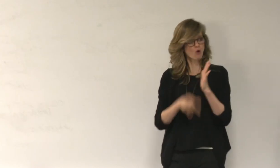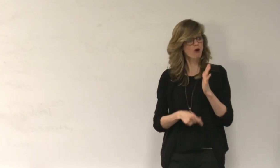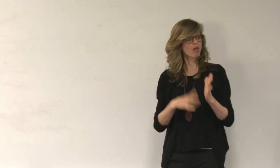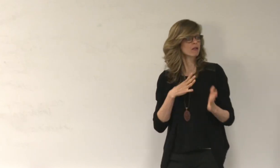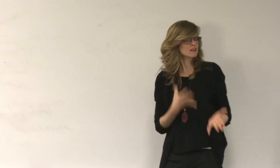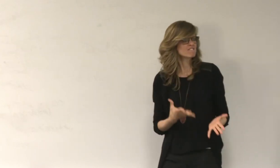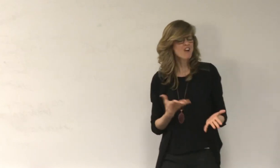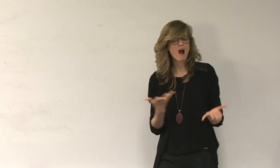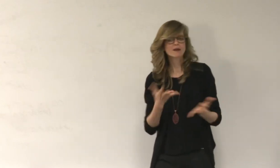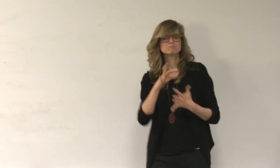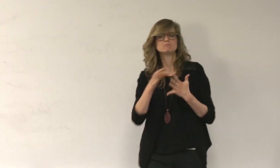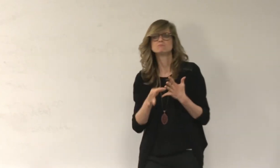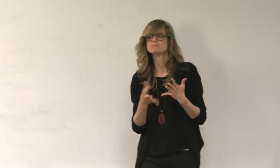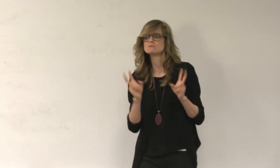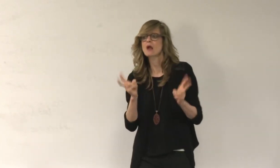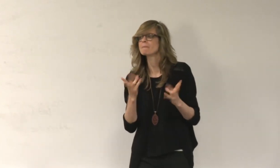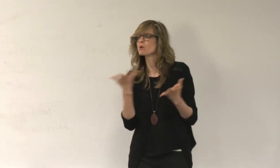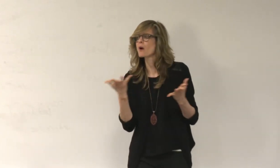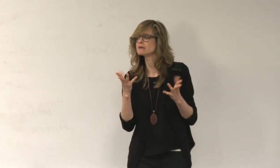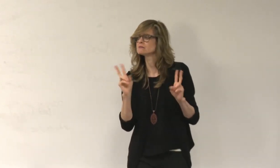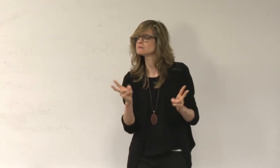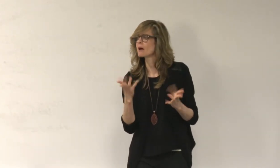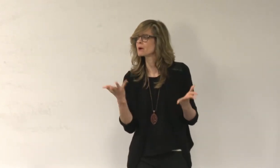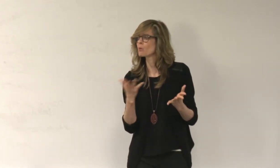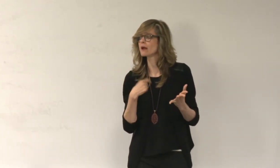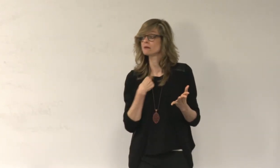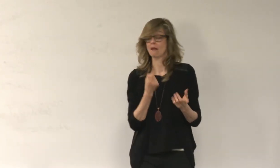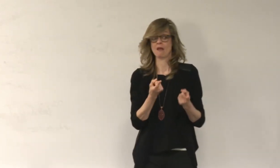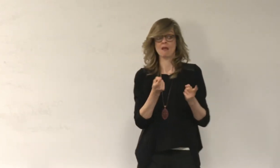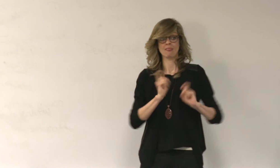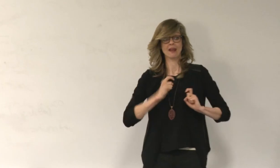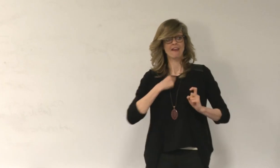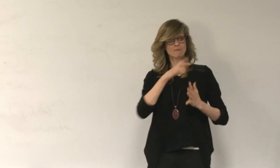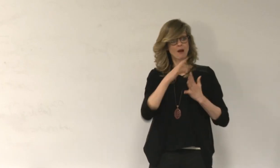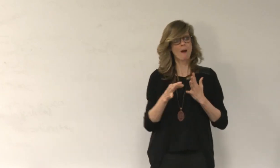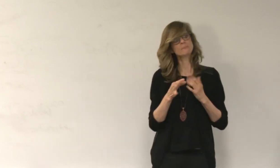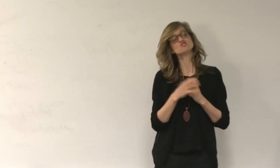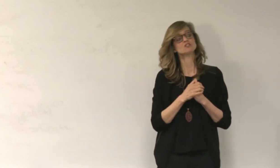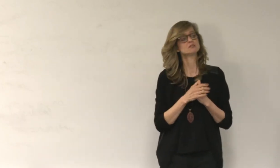THEY TOLD ME THAT THEY WANTED ME TO WRITE NEW ARTICLES,